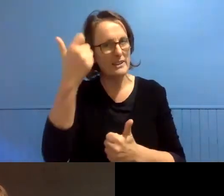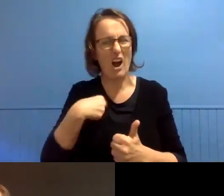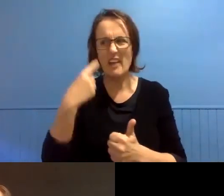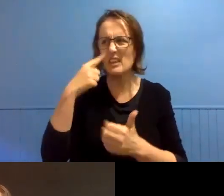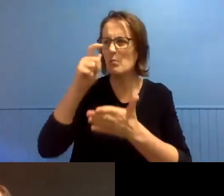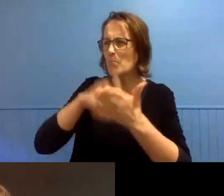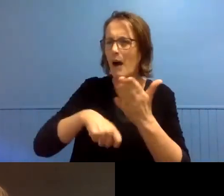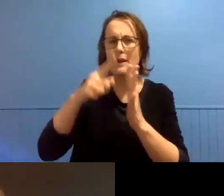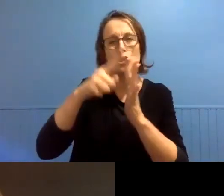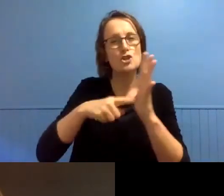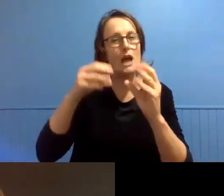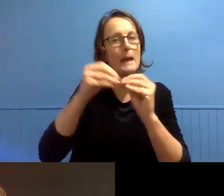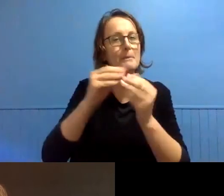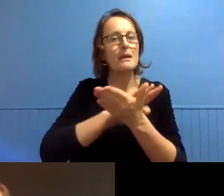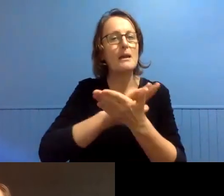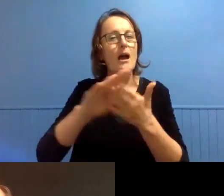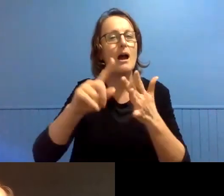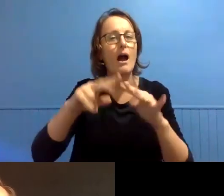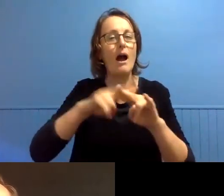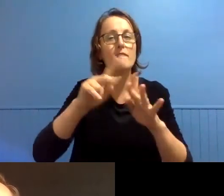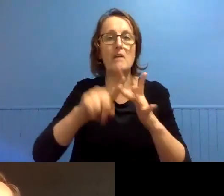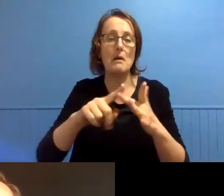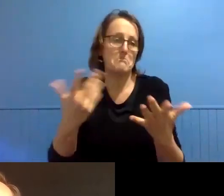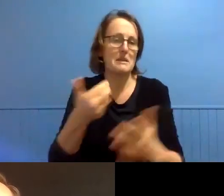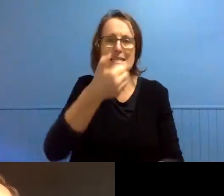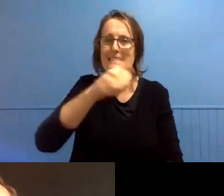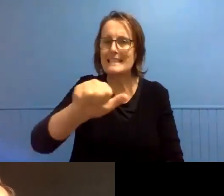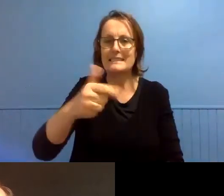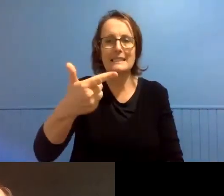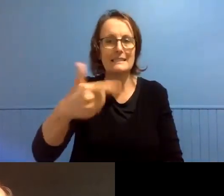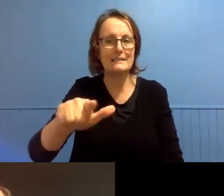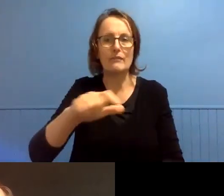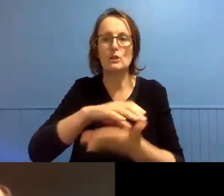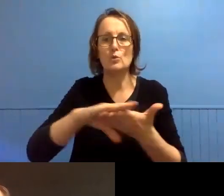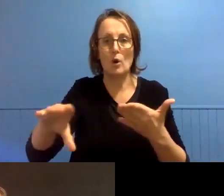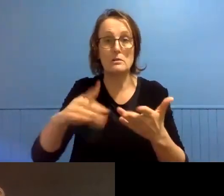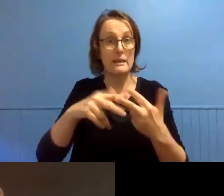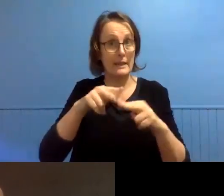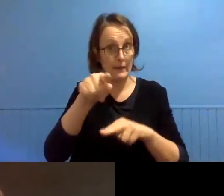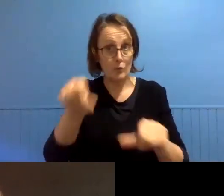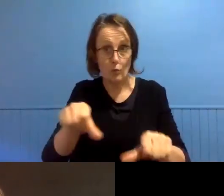60 or 70 bucks. They're great. Now, if you're OK, we're going to jump